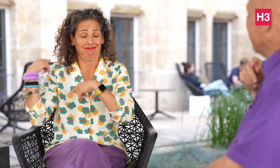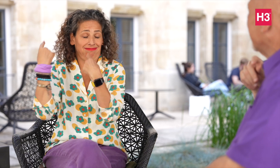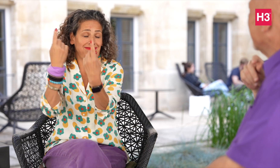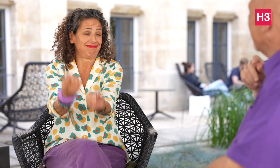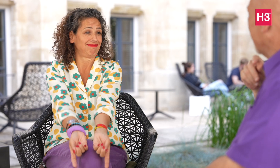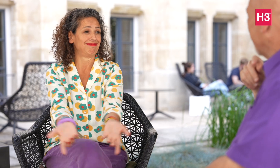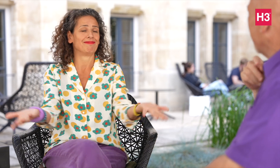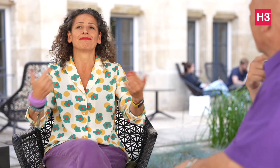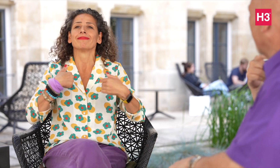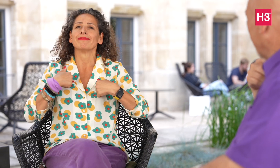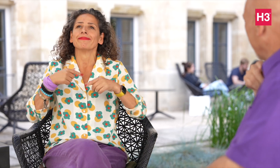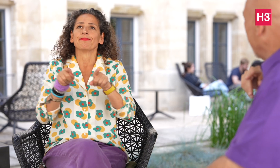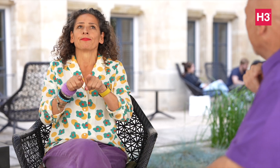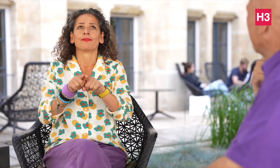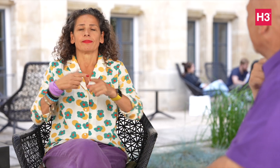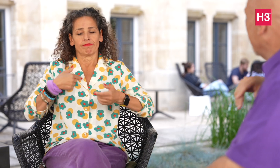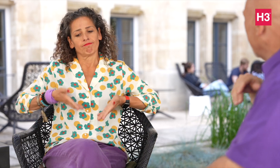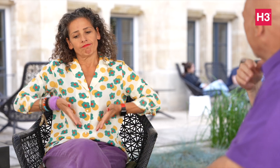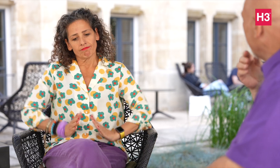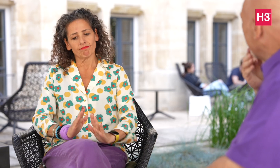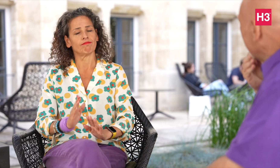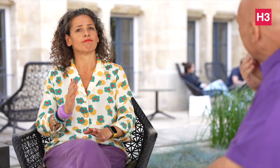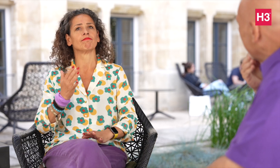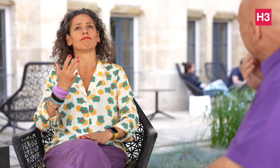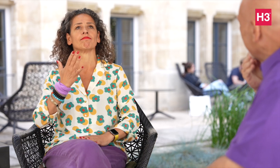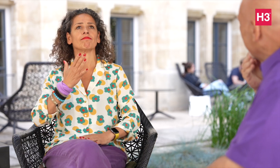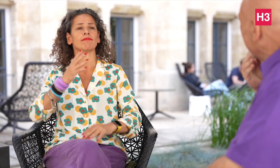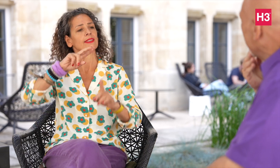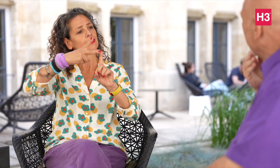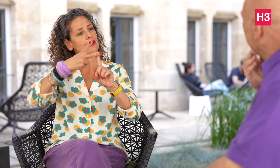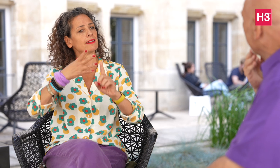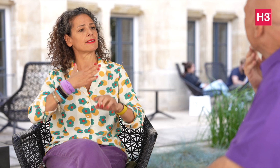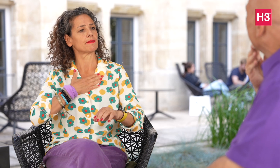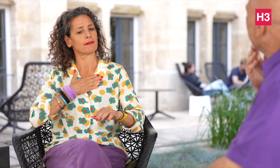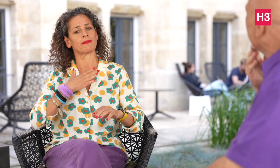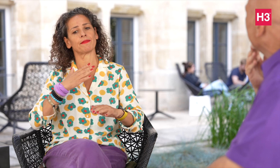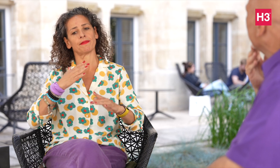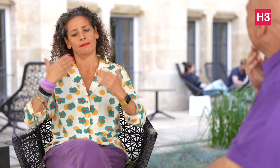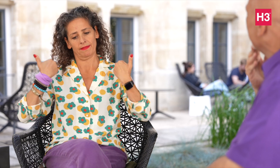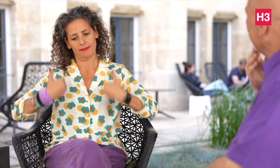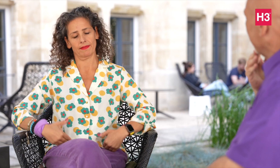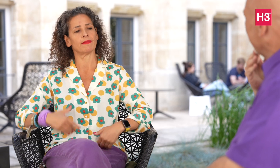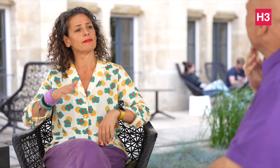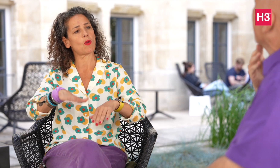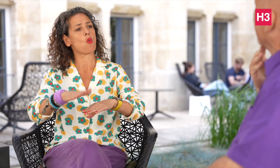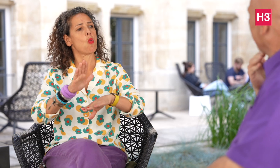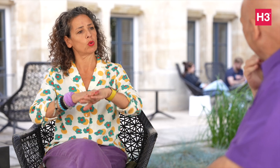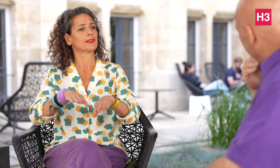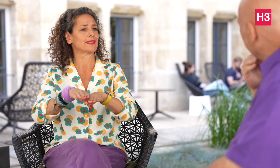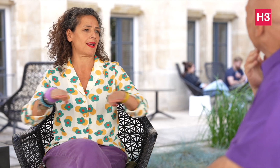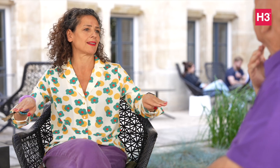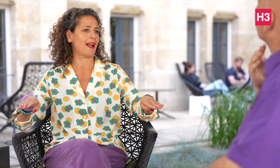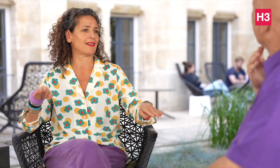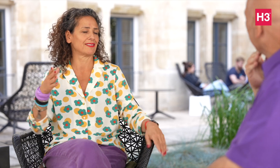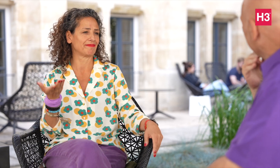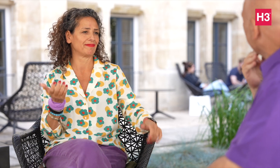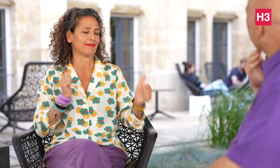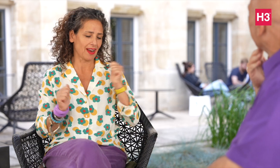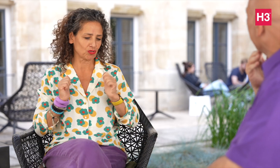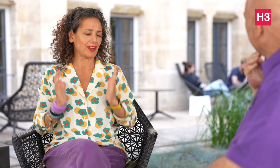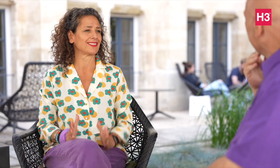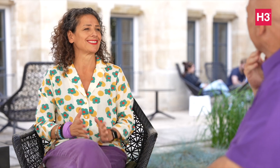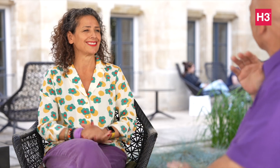I truly believe I was born to be on stage — to be an actress.